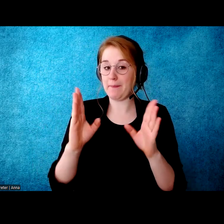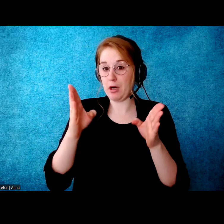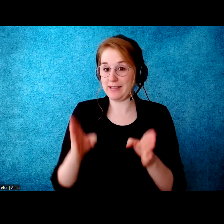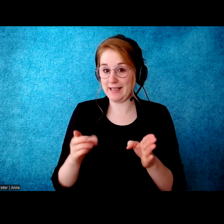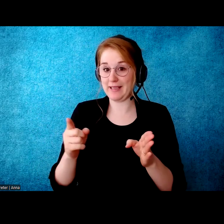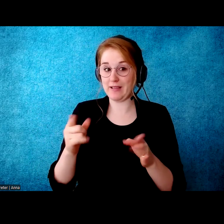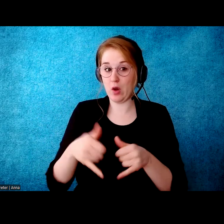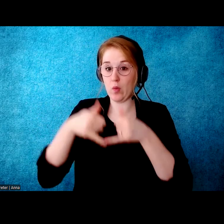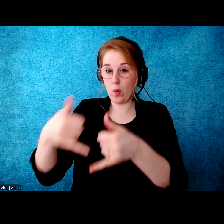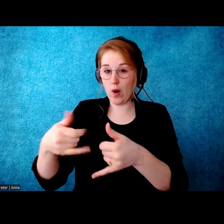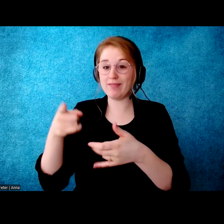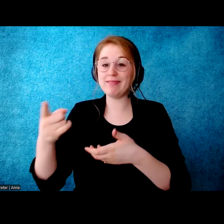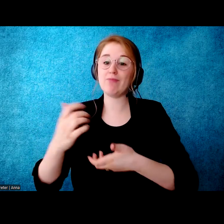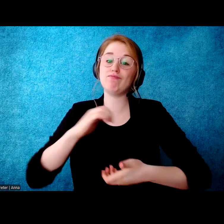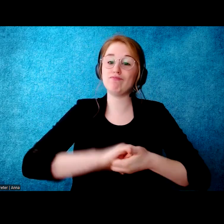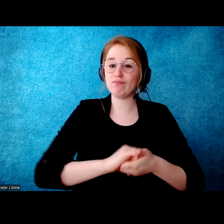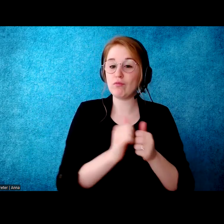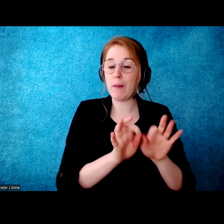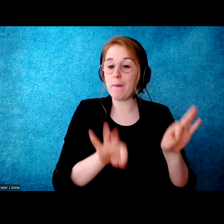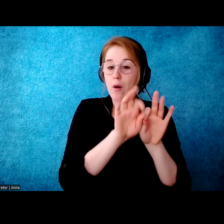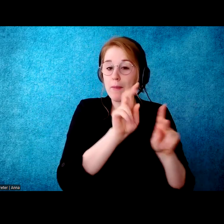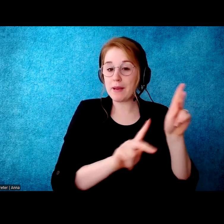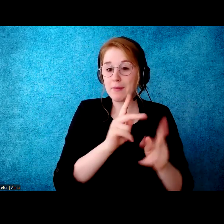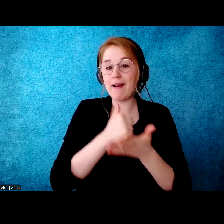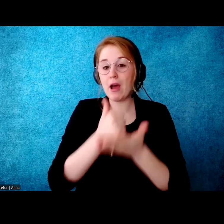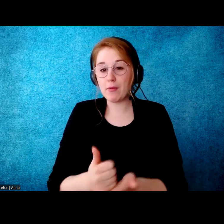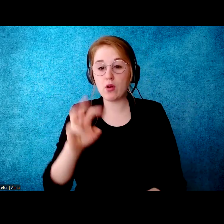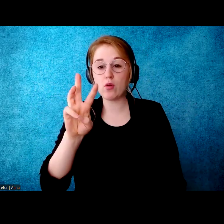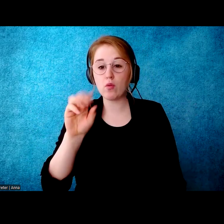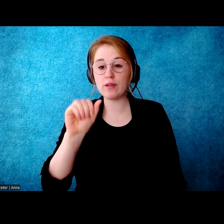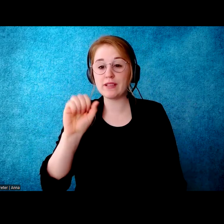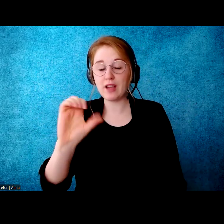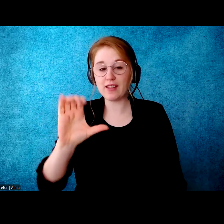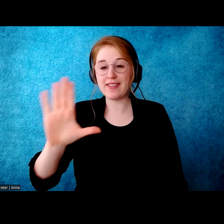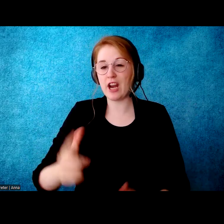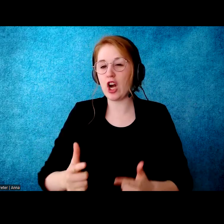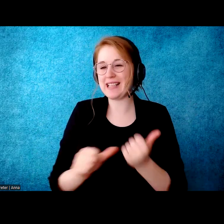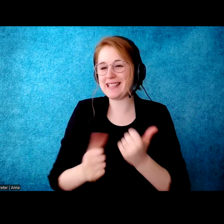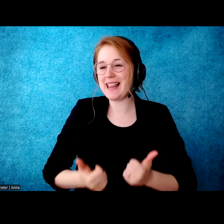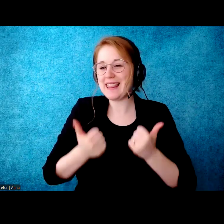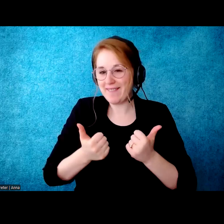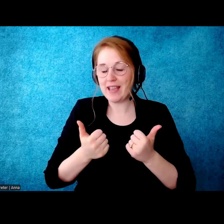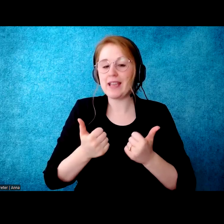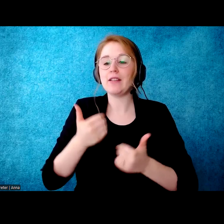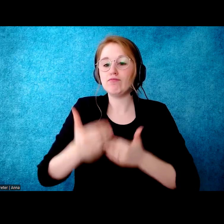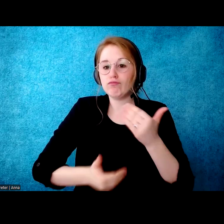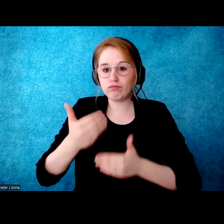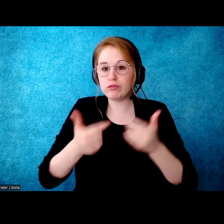with key partners and reforming Wisconsin's assisted living regulatory process by rewarding assisted living communities striving for excellence.